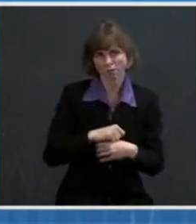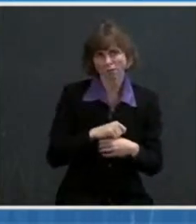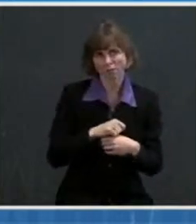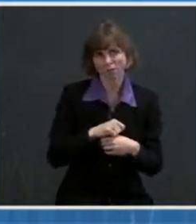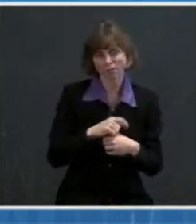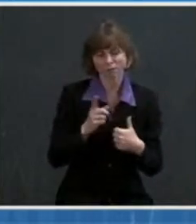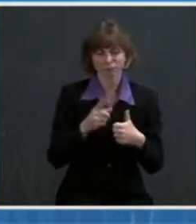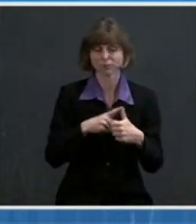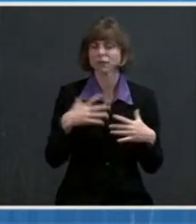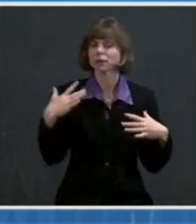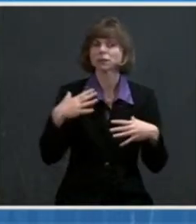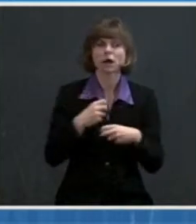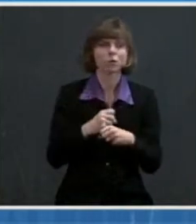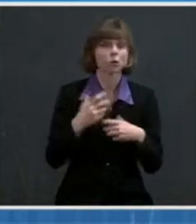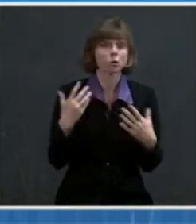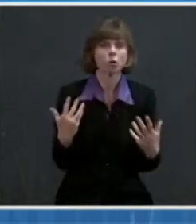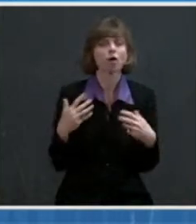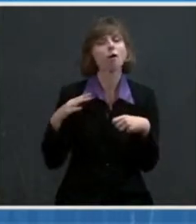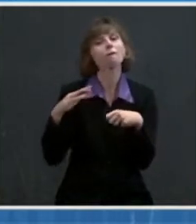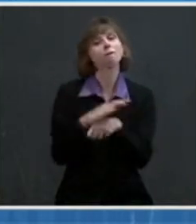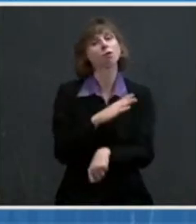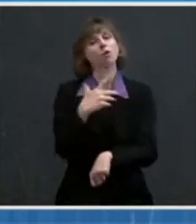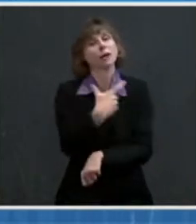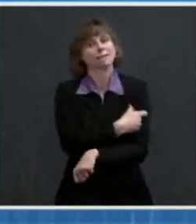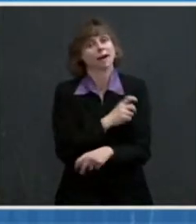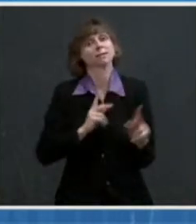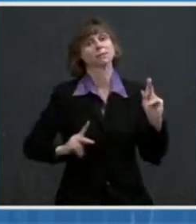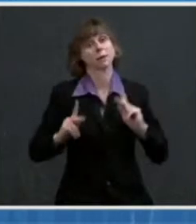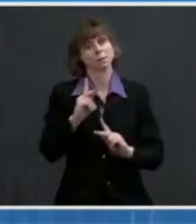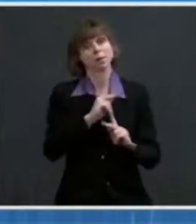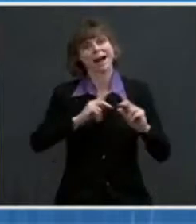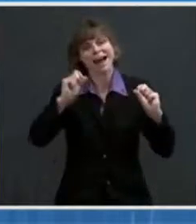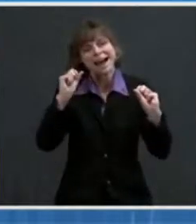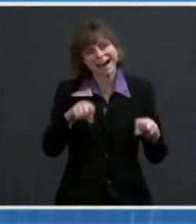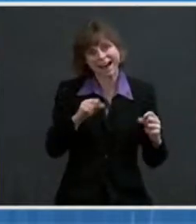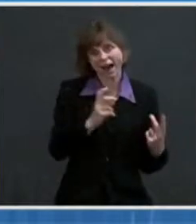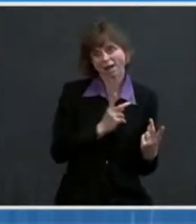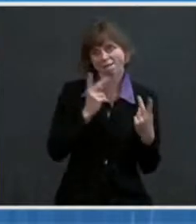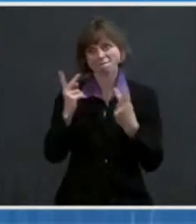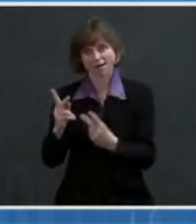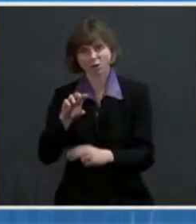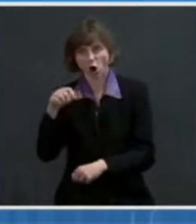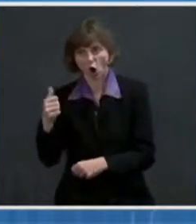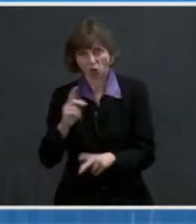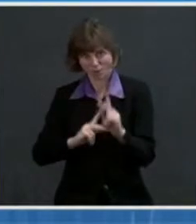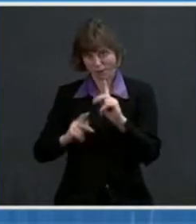MAIN POINTS OF OUR INITIAL GUIDANCE RELEASE TODAY.